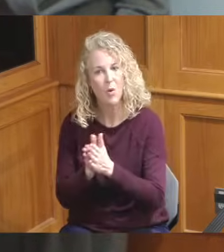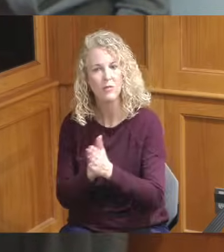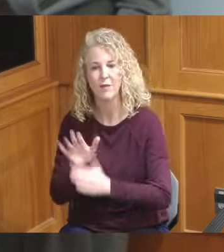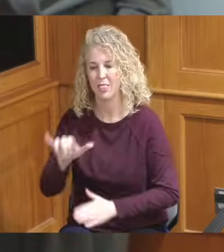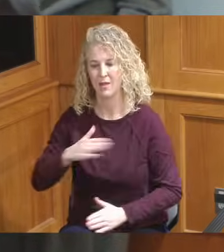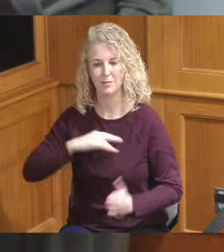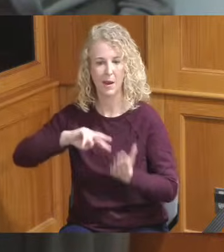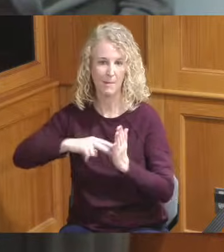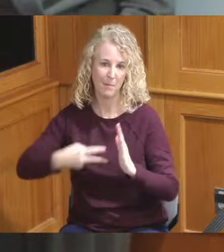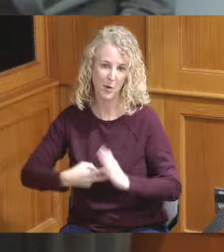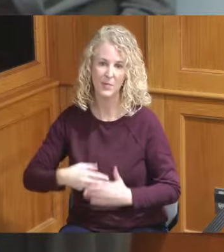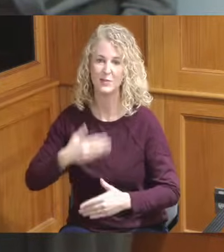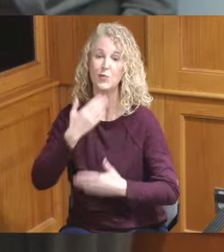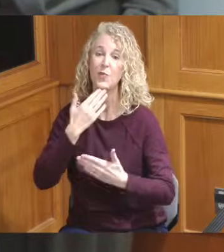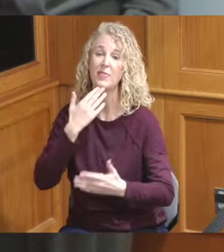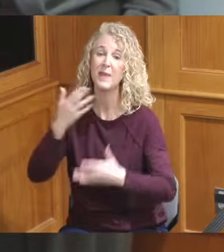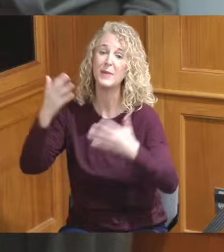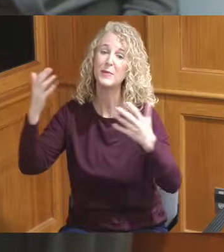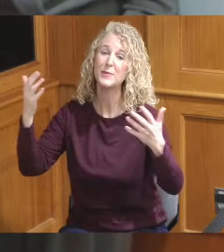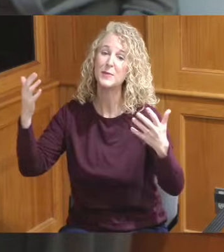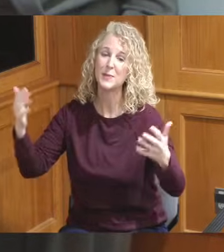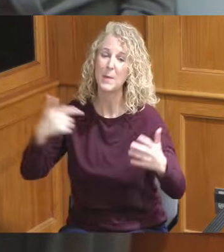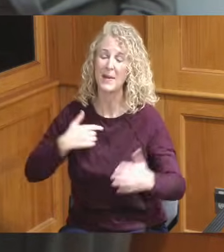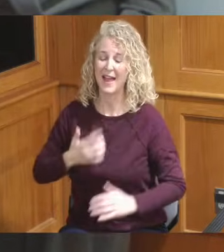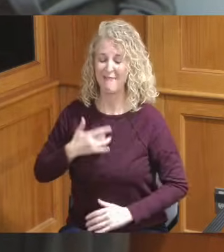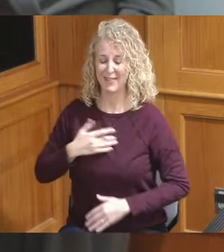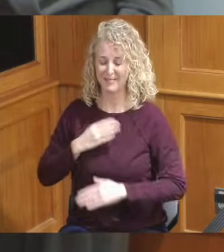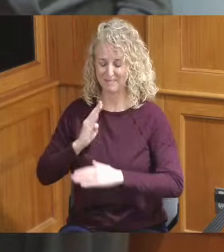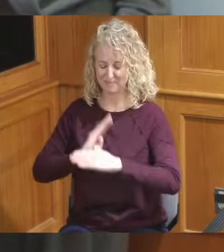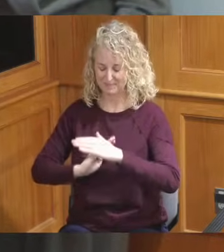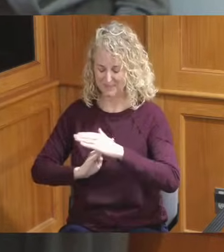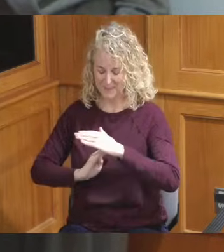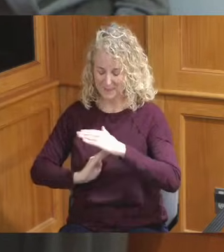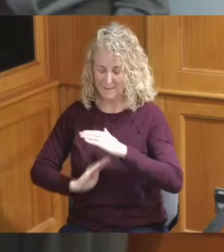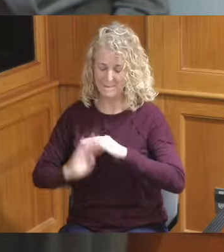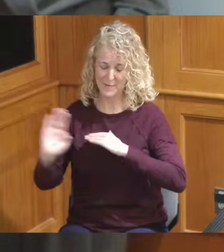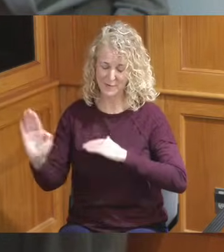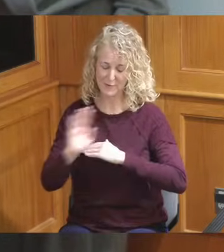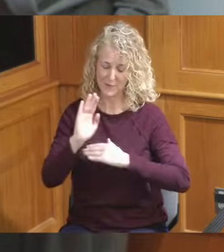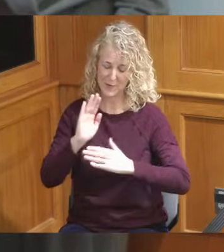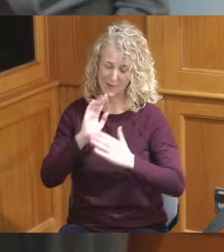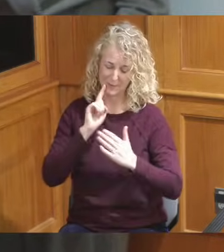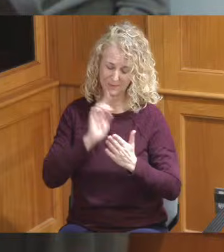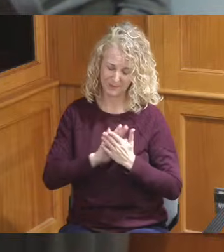So, thank you so much and I'm very humbled to re receive this honor. Great. Do you have some people